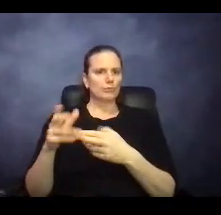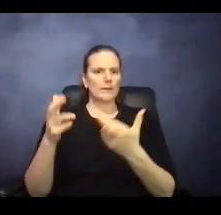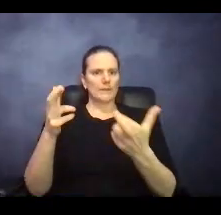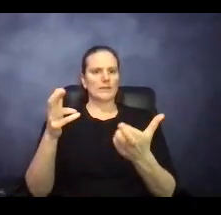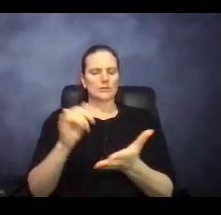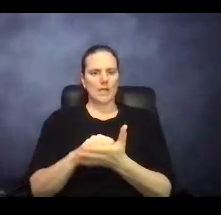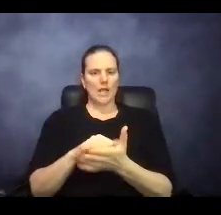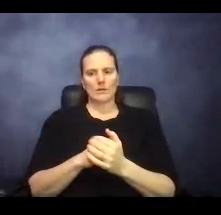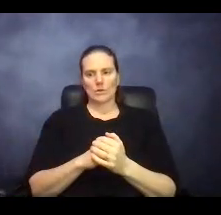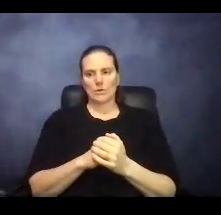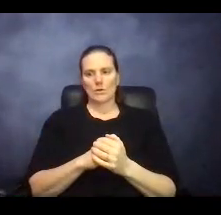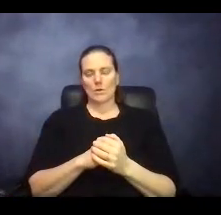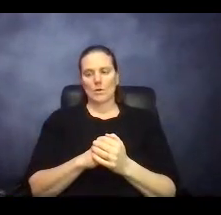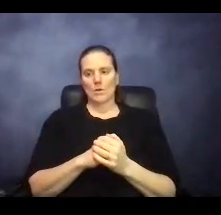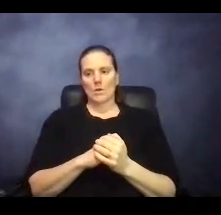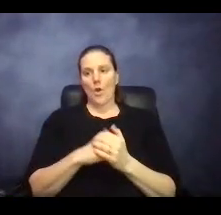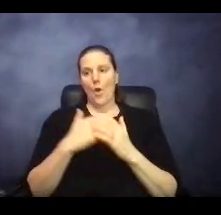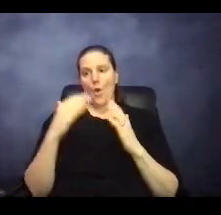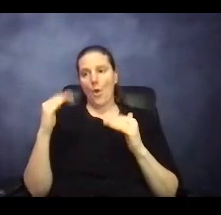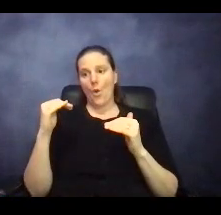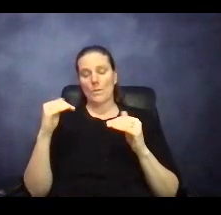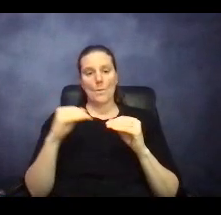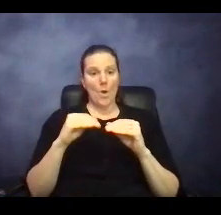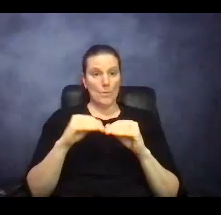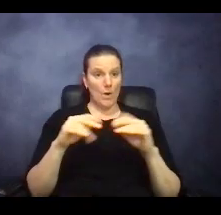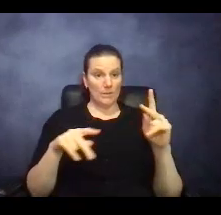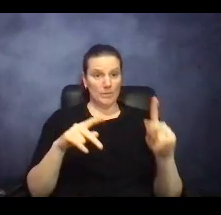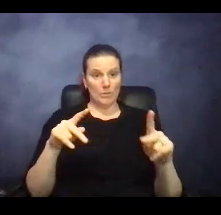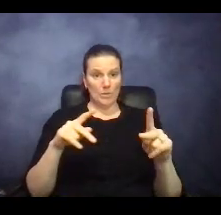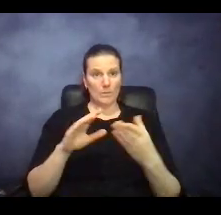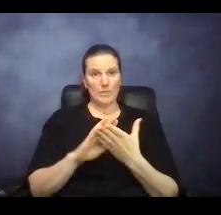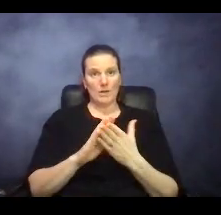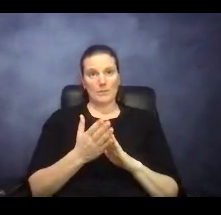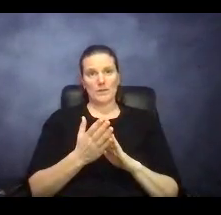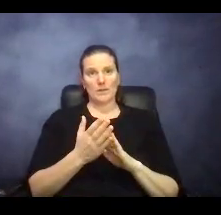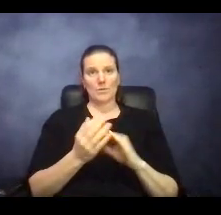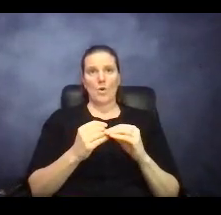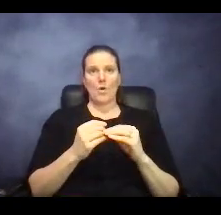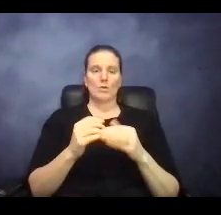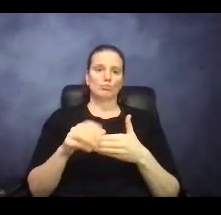And I hope that, I think that more and more clinicians are becoming more versed in, in that